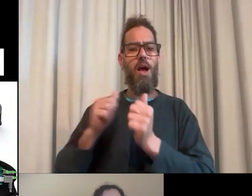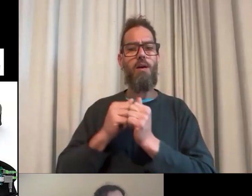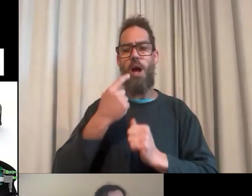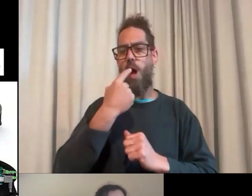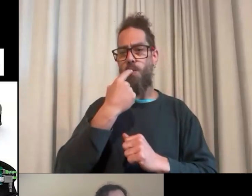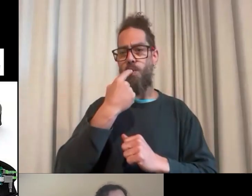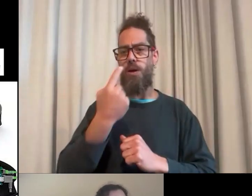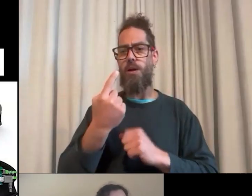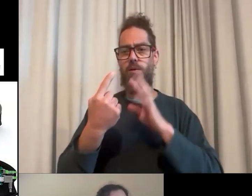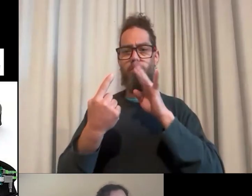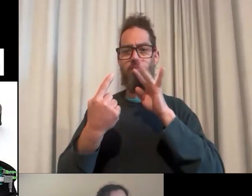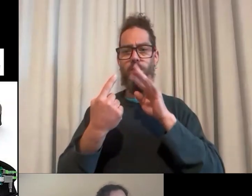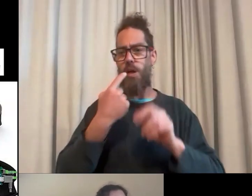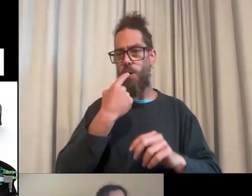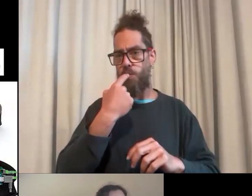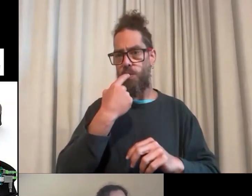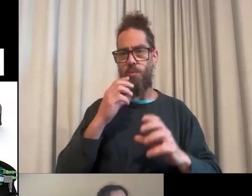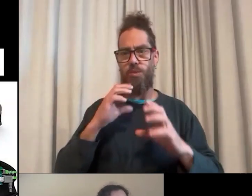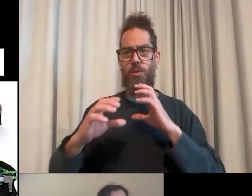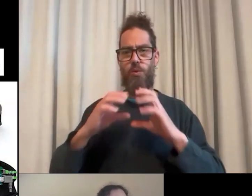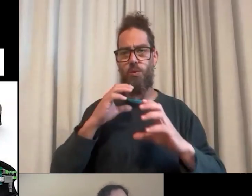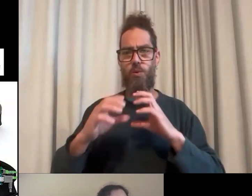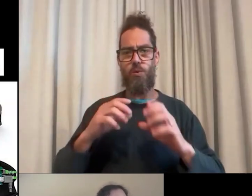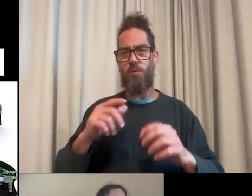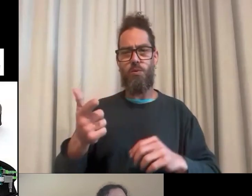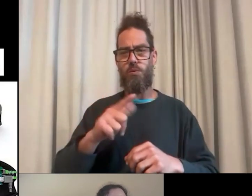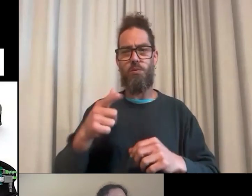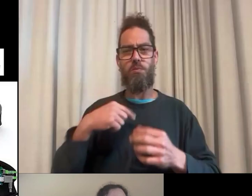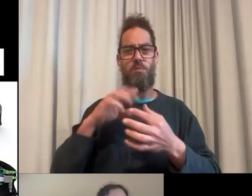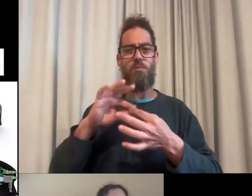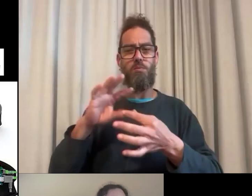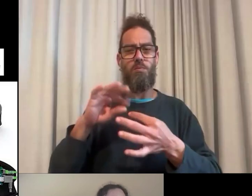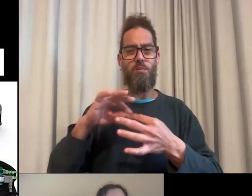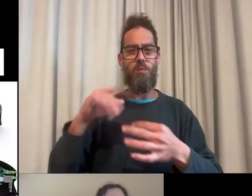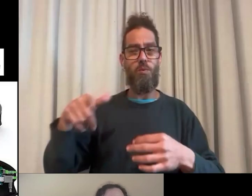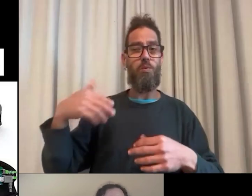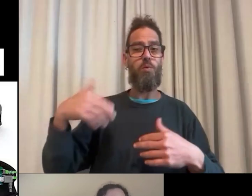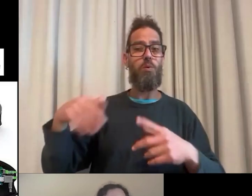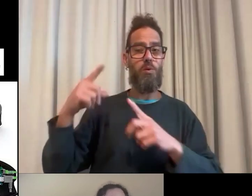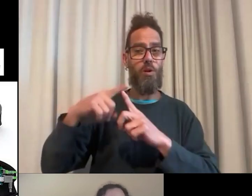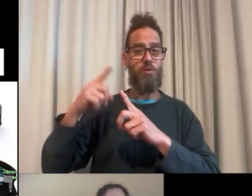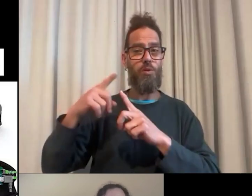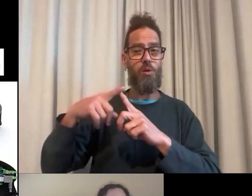And if there's time later, someone can ask me-- I could demo the LipSync for you.